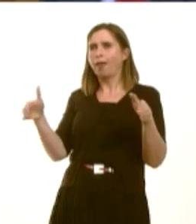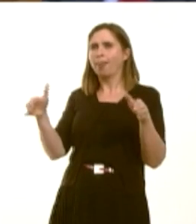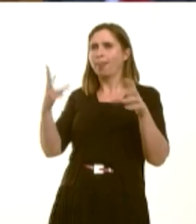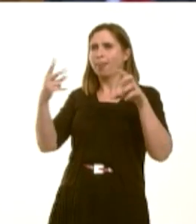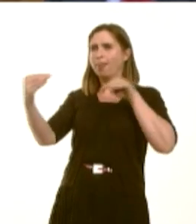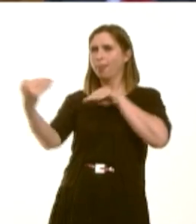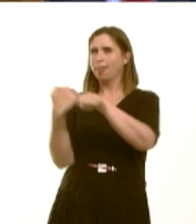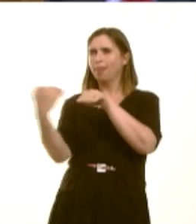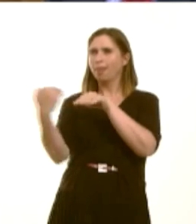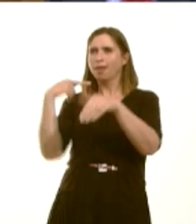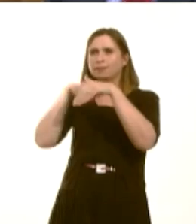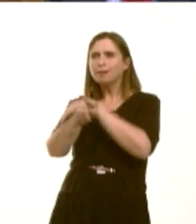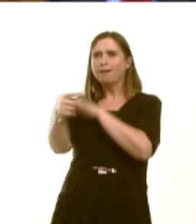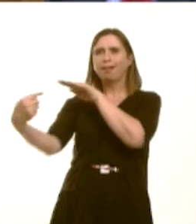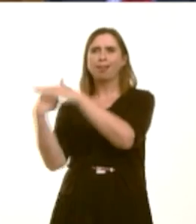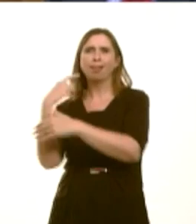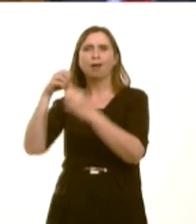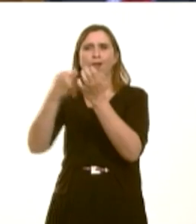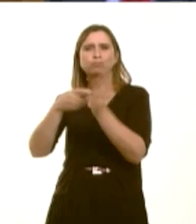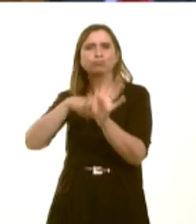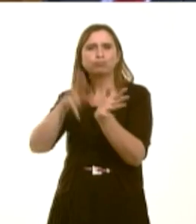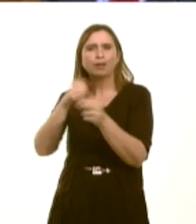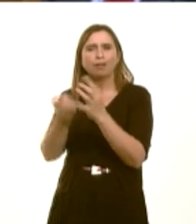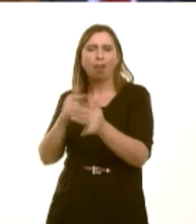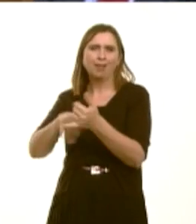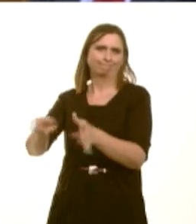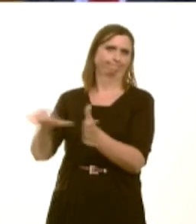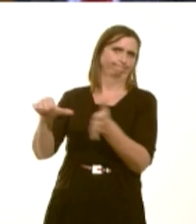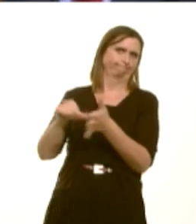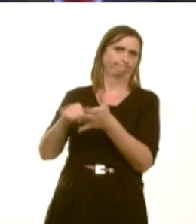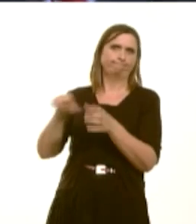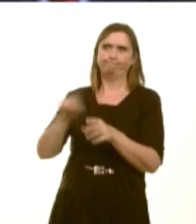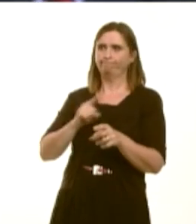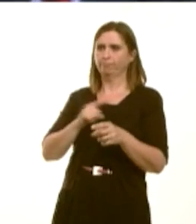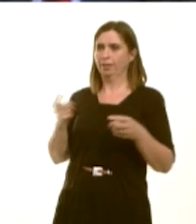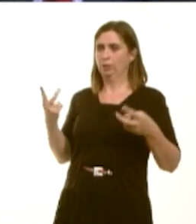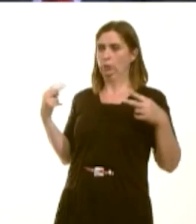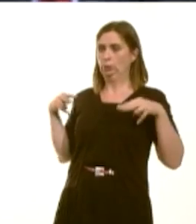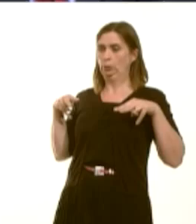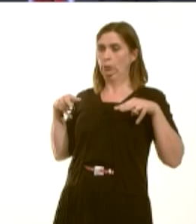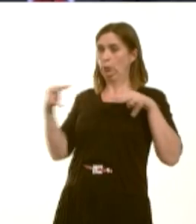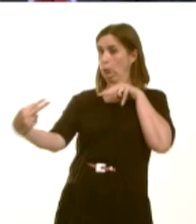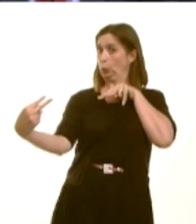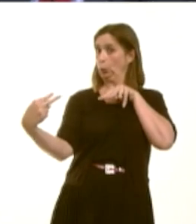We know that problem is not going to go away. I know there are Members in the Chamber who take different views as to how that should be resolved. The Member will know our view